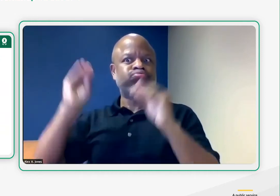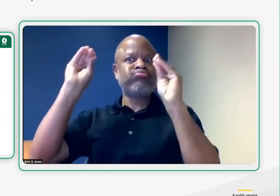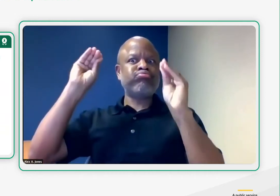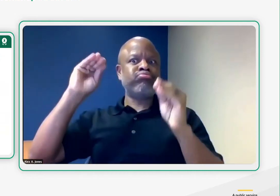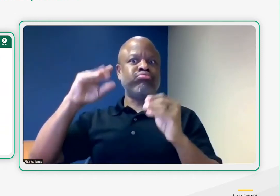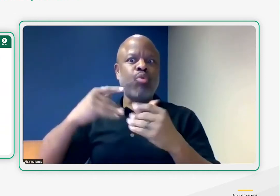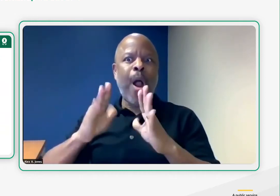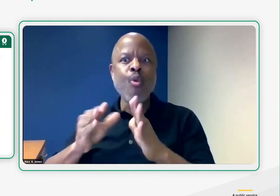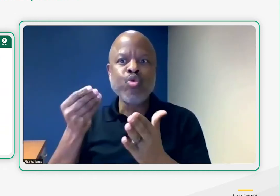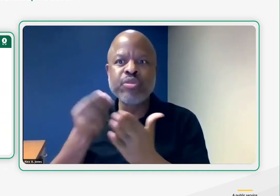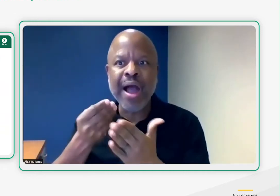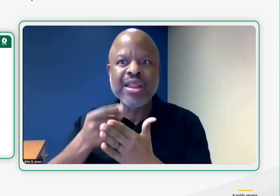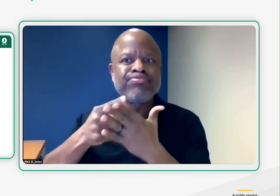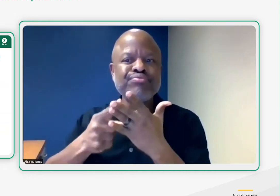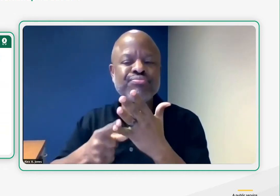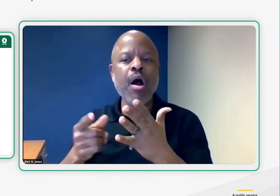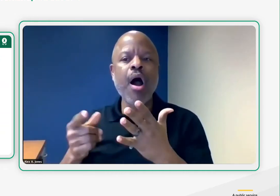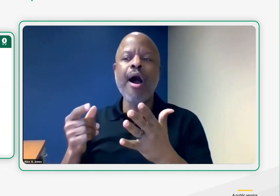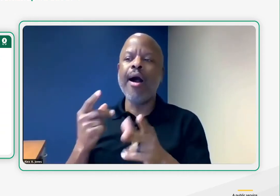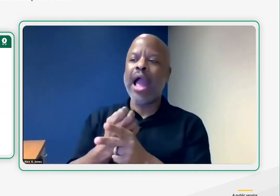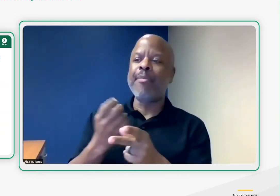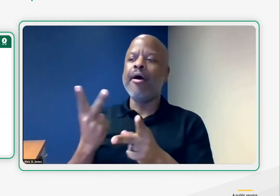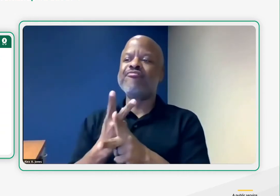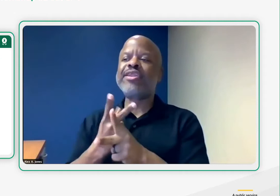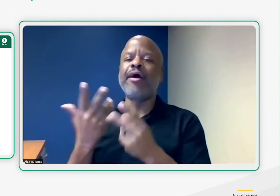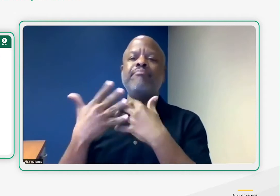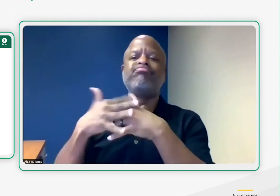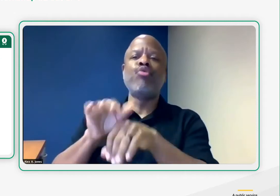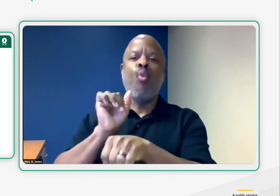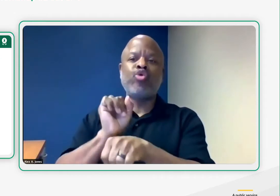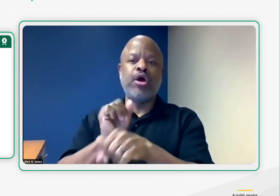And they realize when people have a high level of concern, they start to sell.